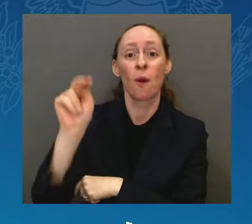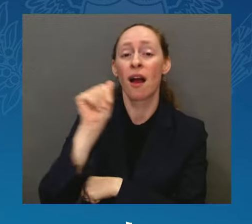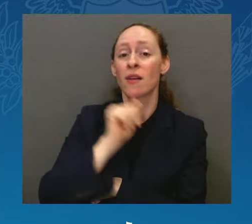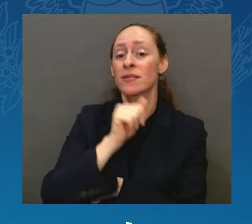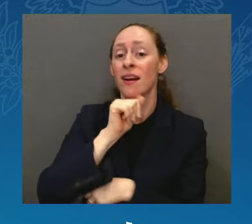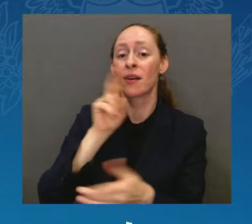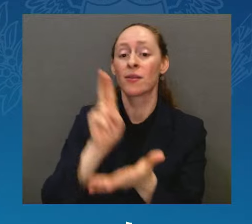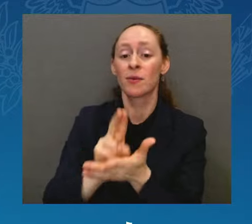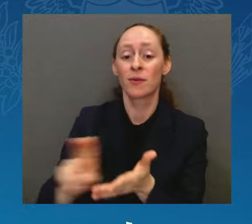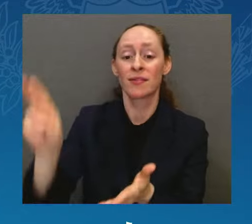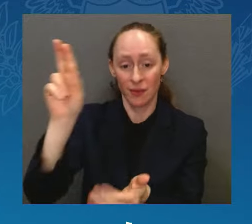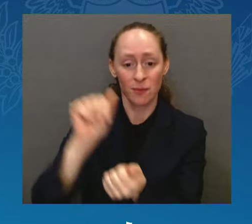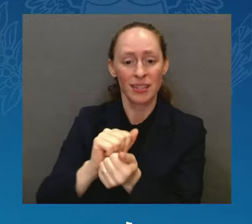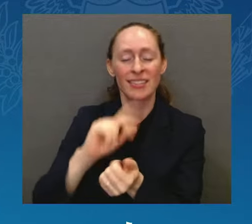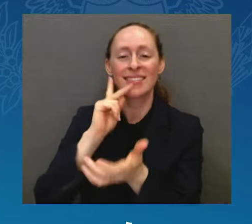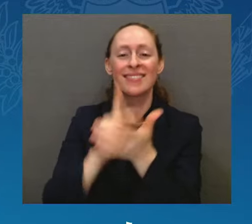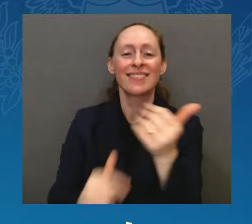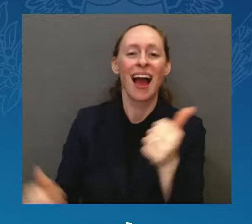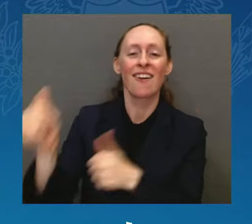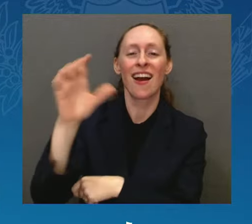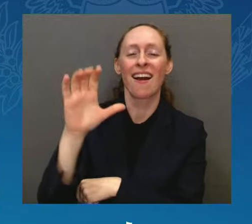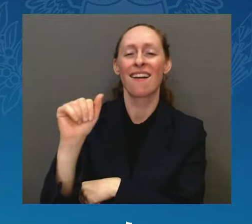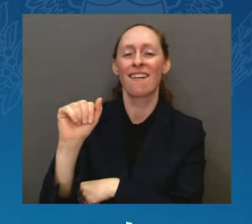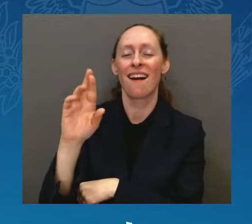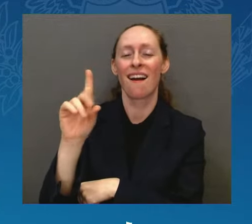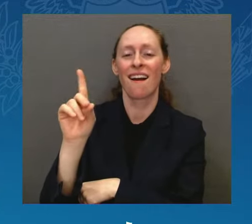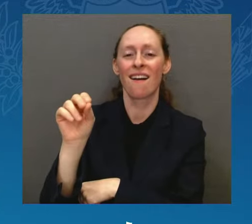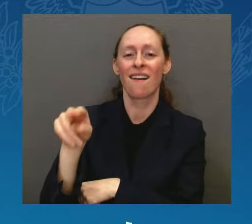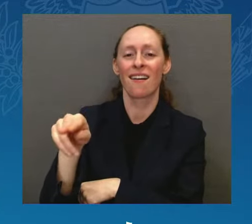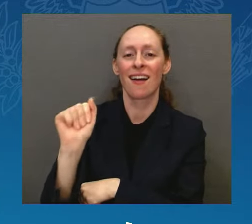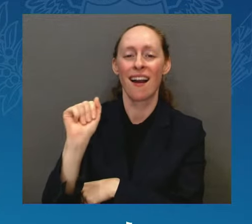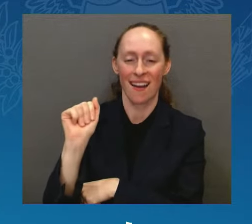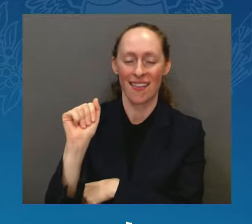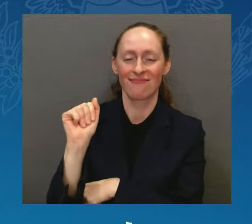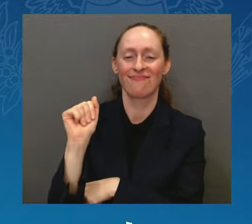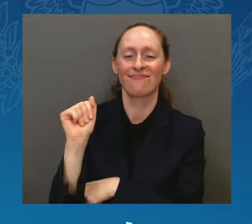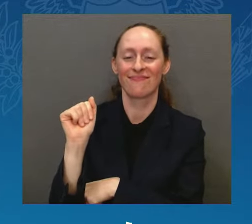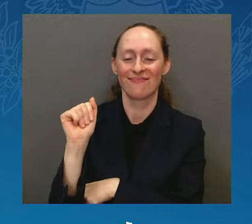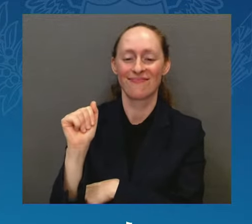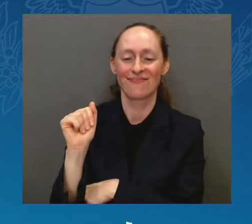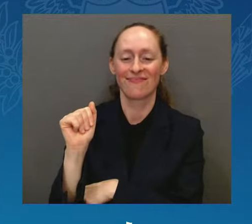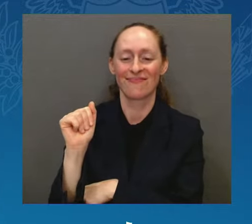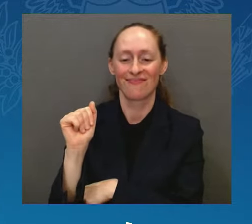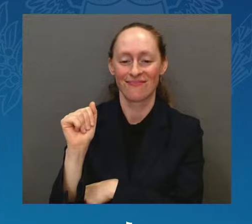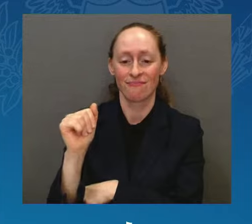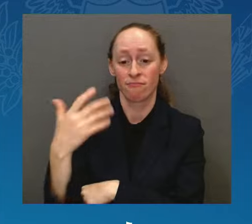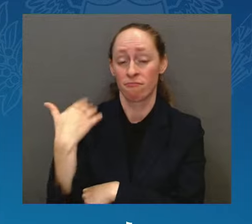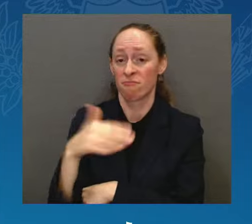And let me tell you, their energy and enthusiasm, their ambition and their aspiration,